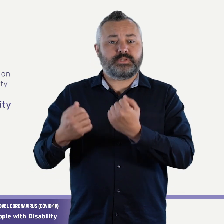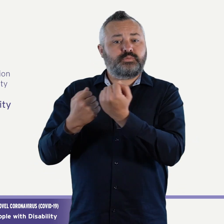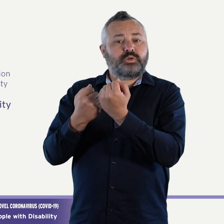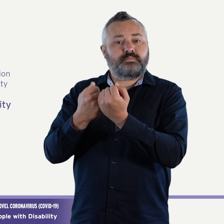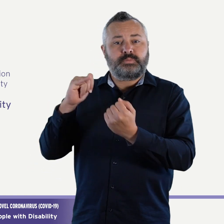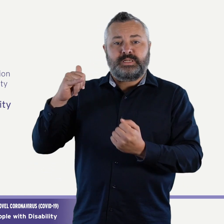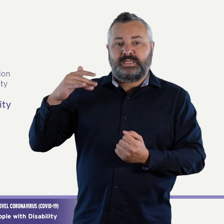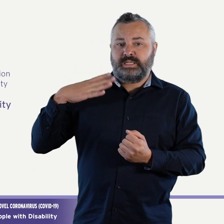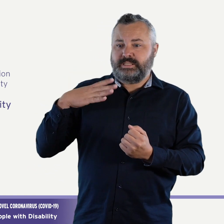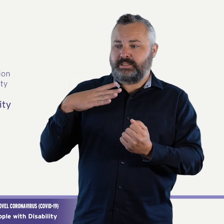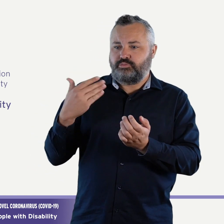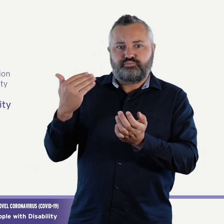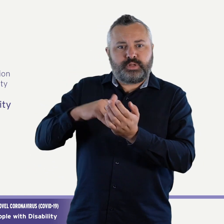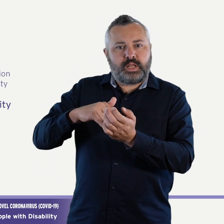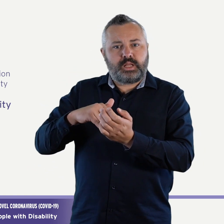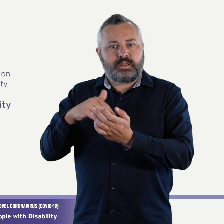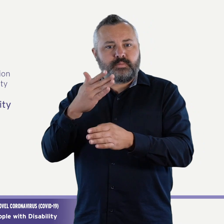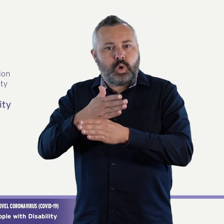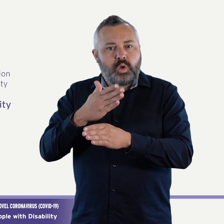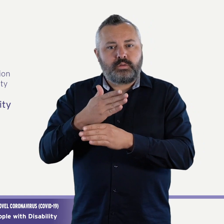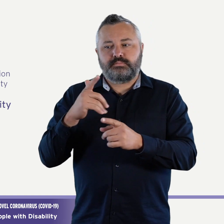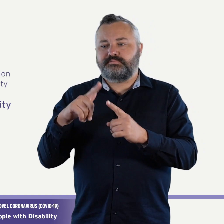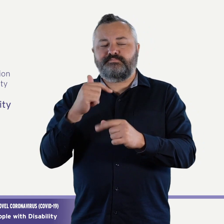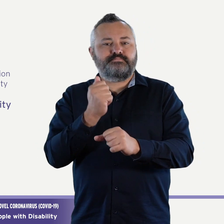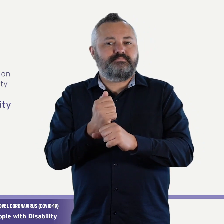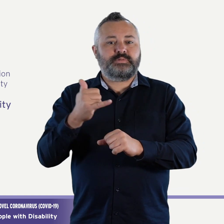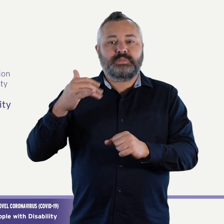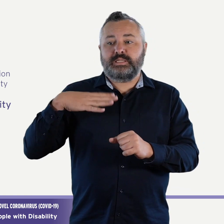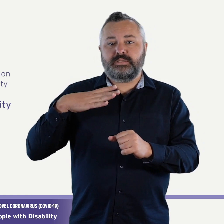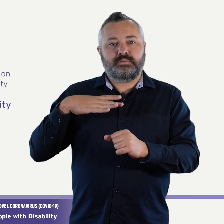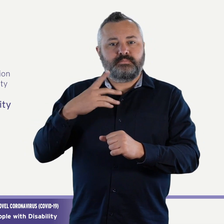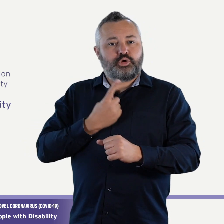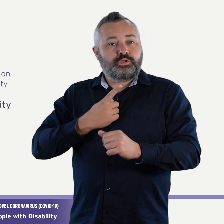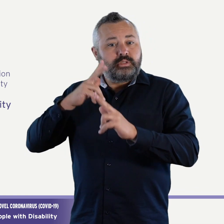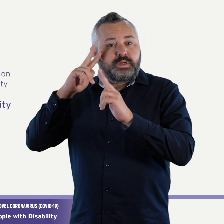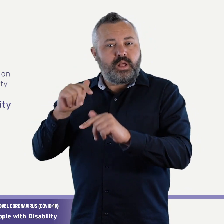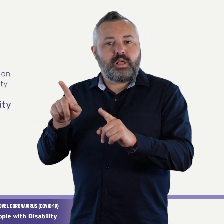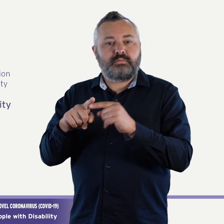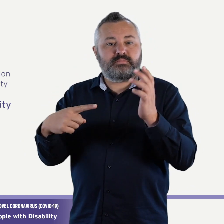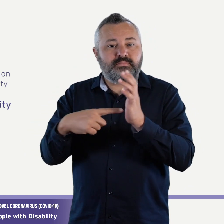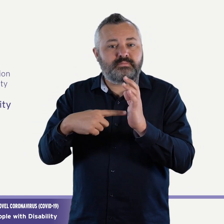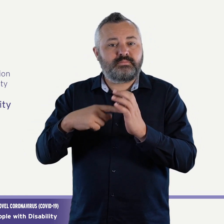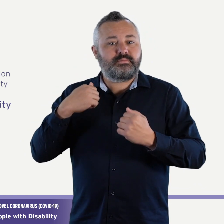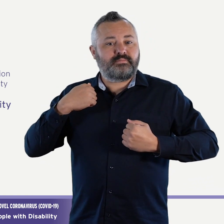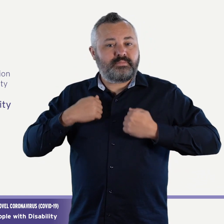Support may include assistance with personal care, assistance with community access (e.g. health care),